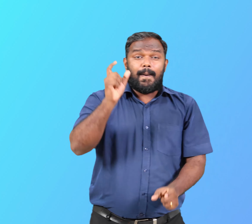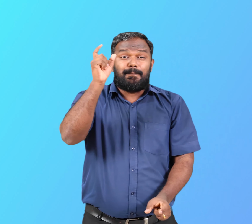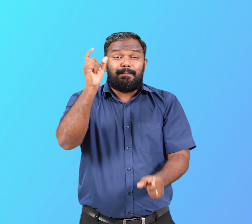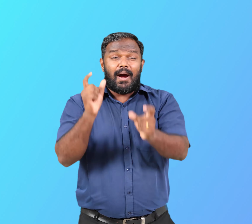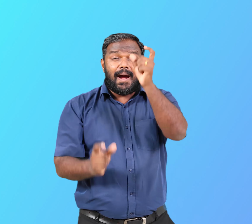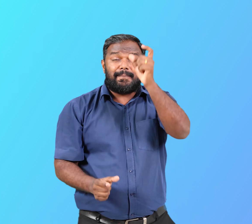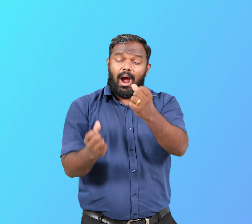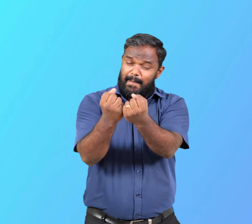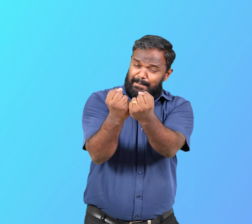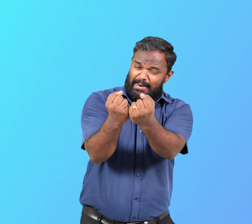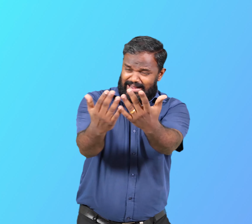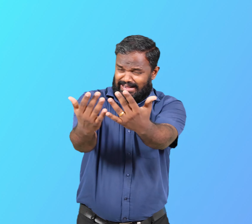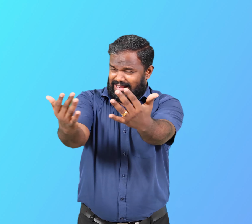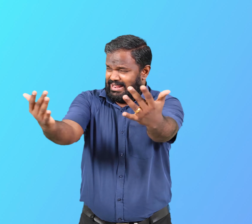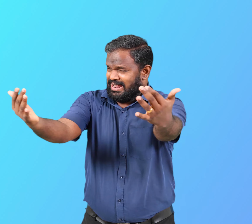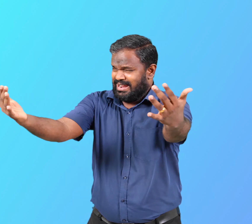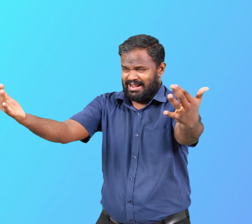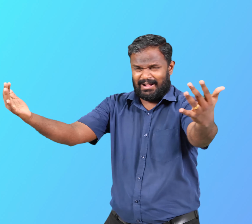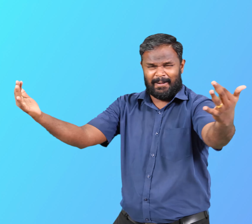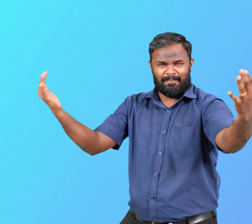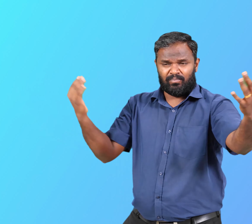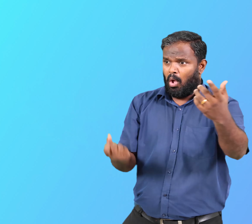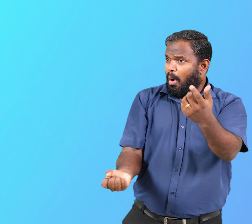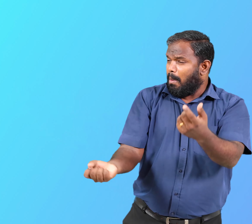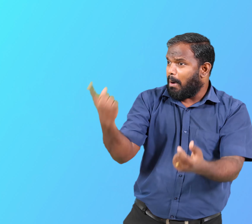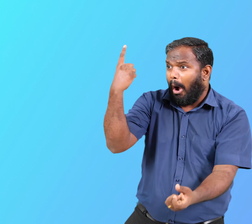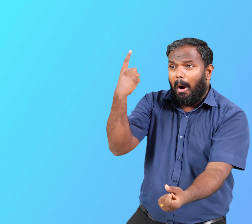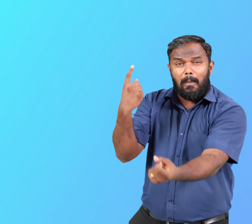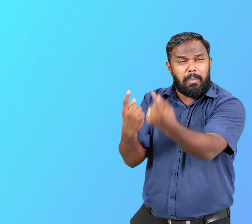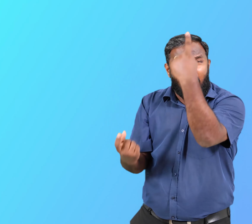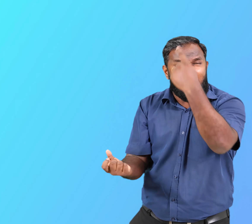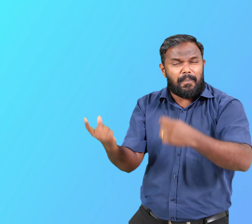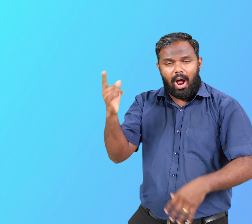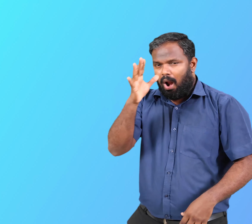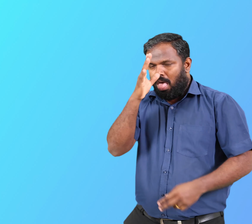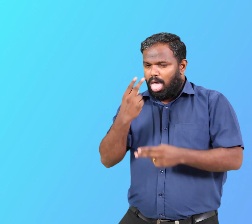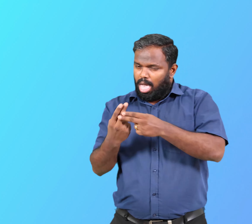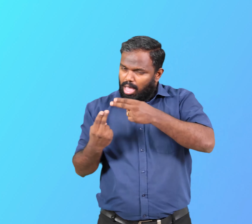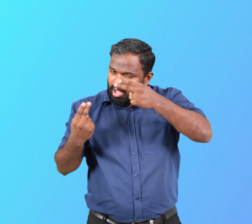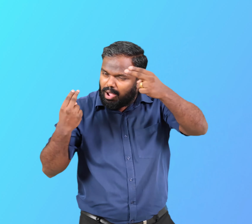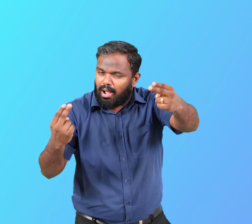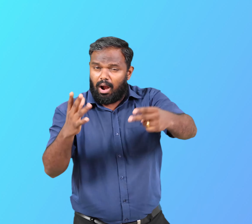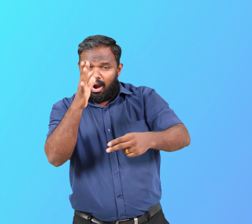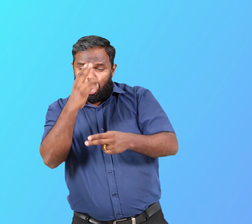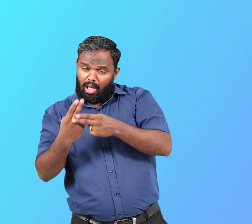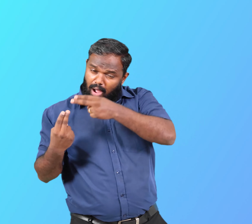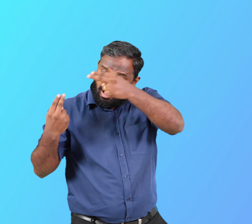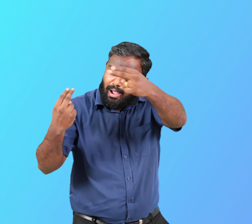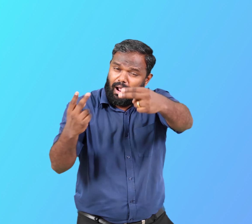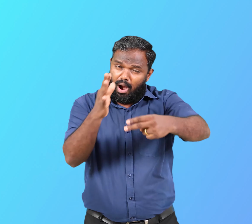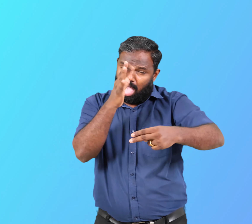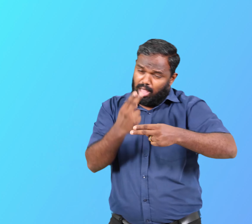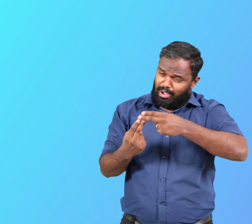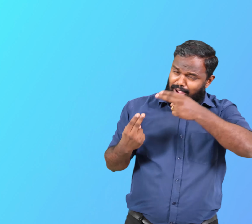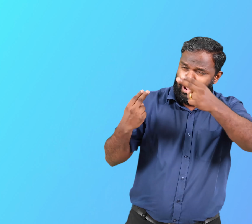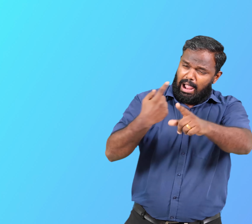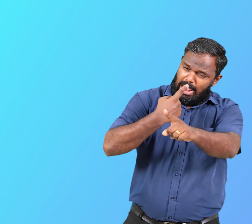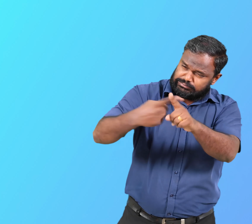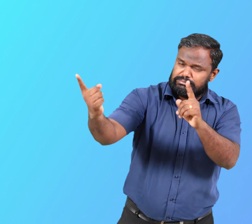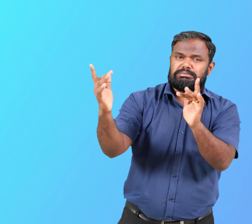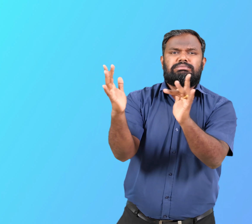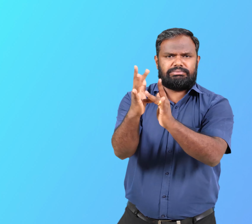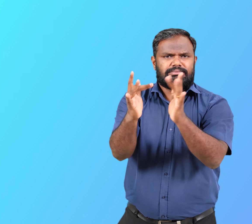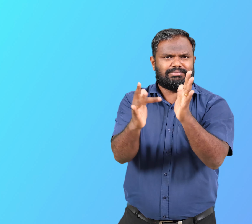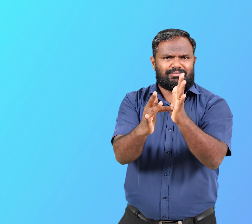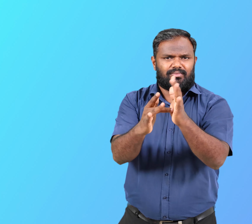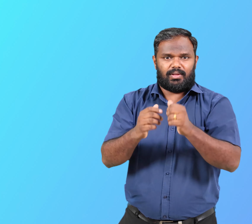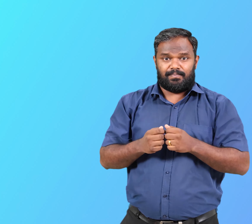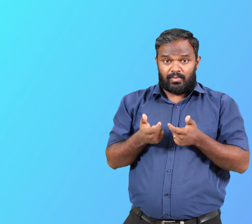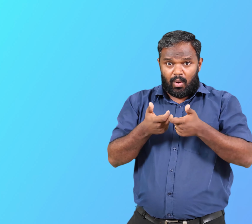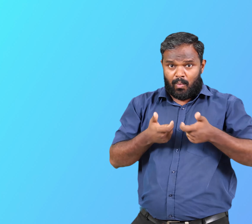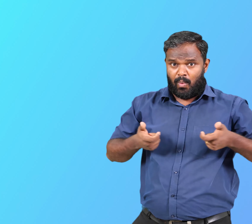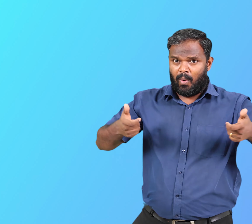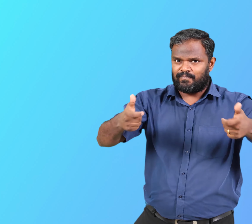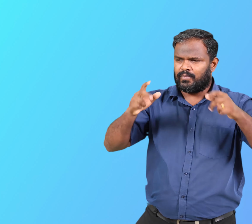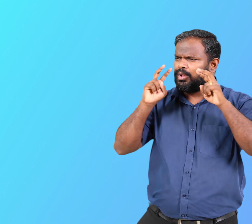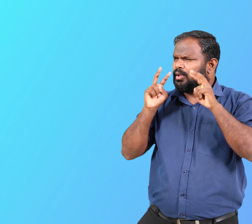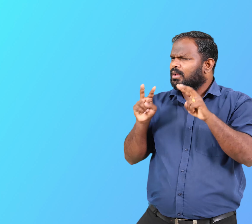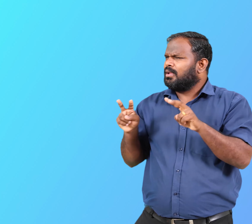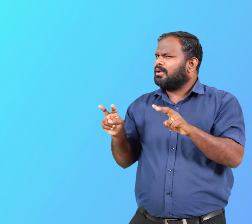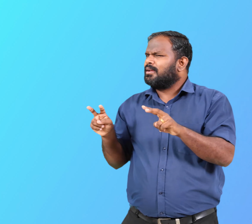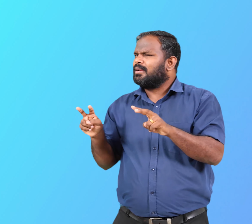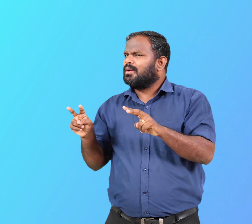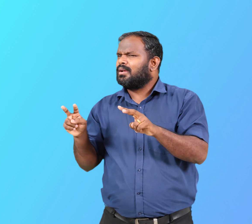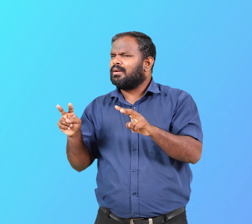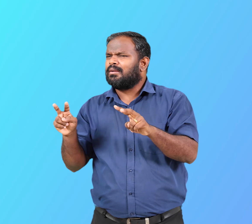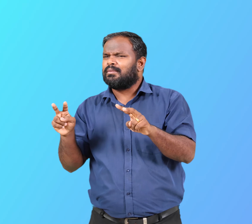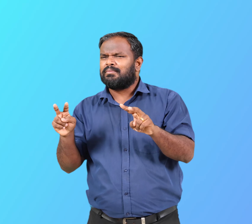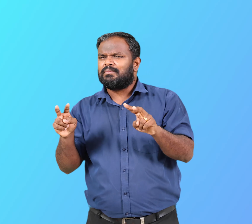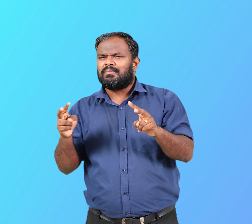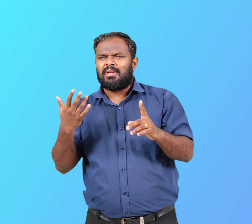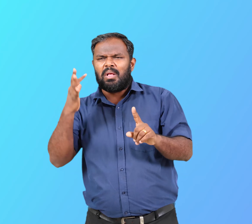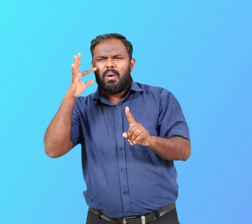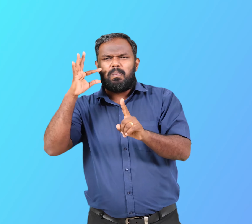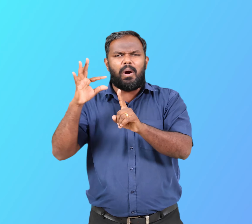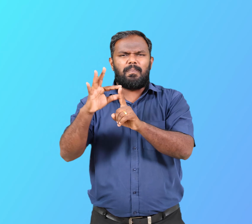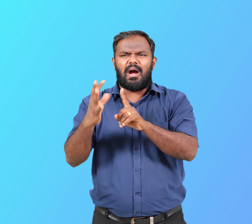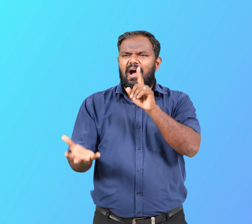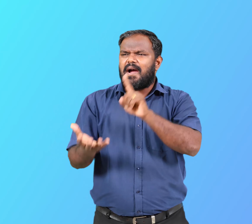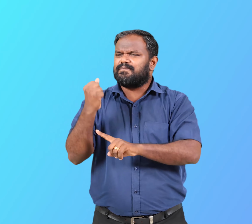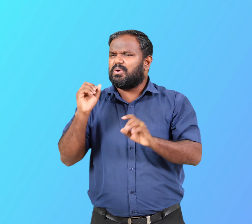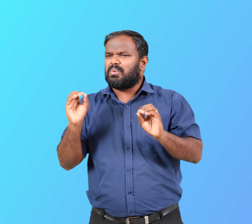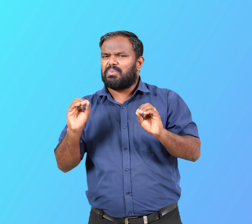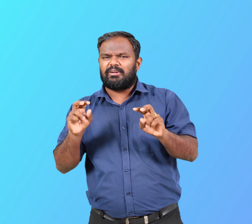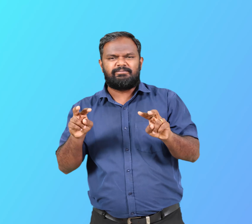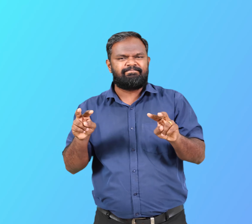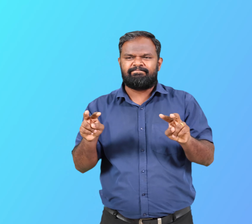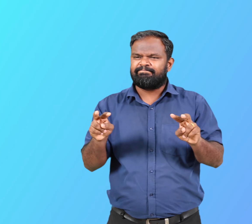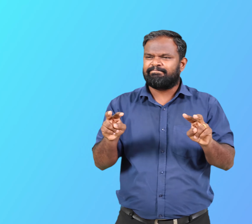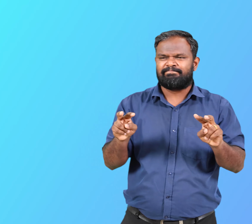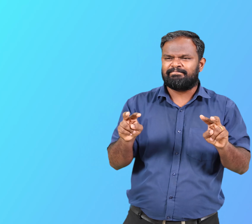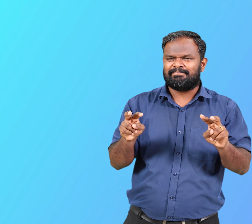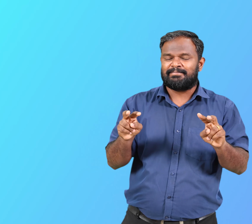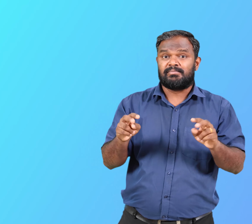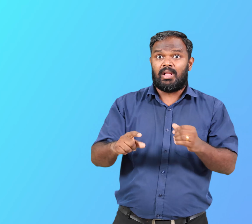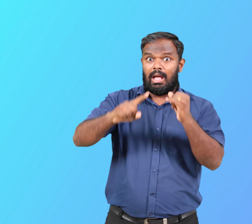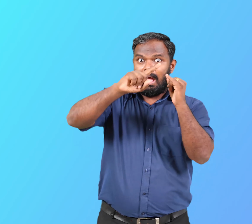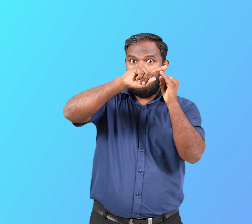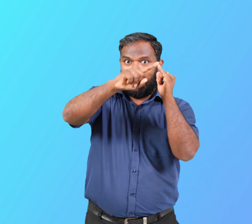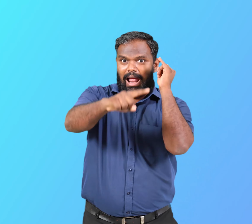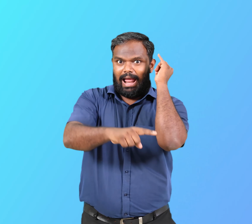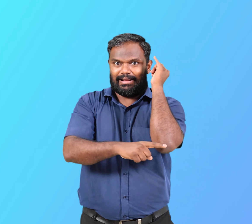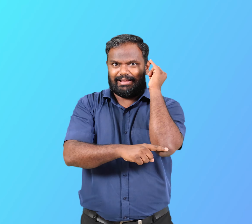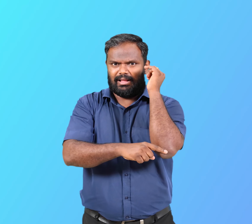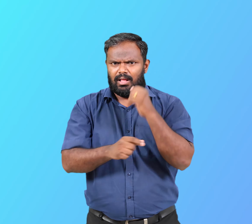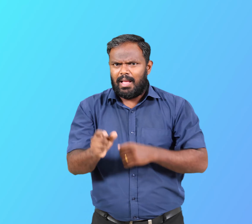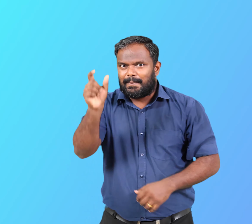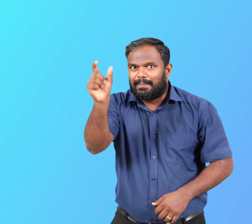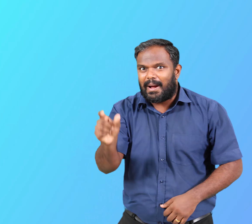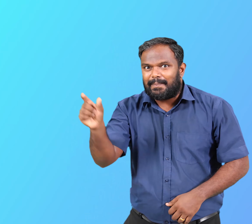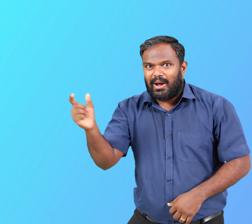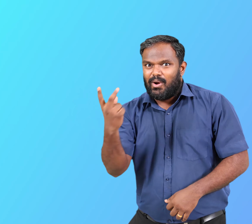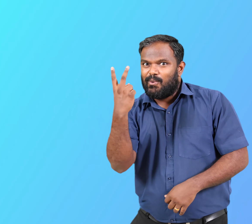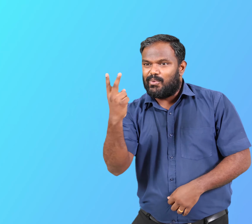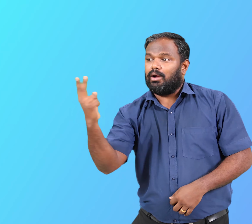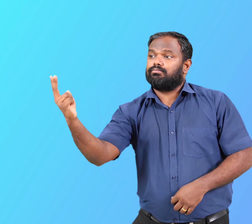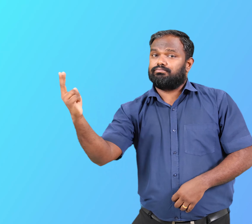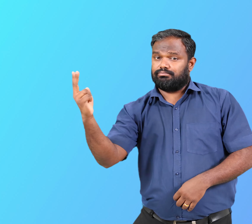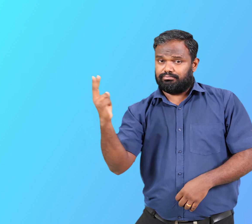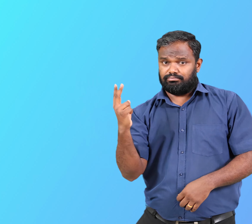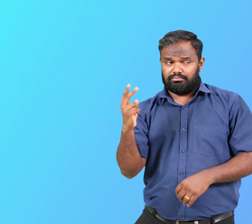Many people came and told lies about him. But the council could find no real reason to kill him. Then two people came